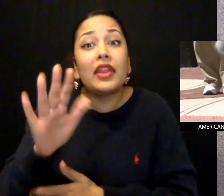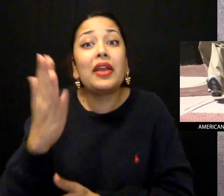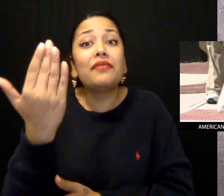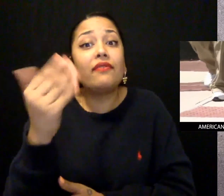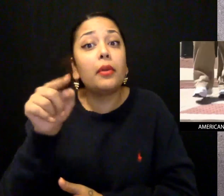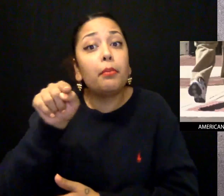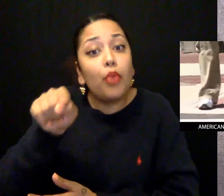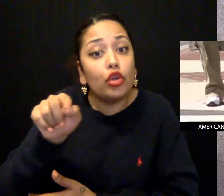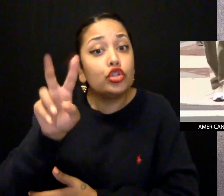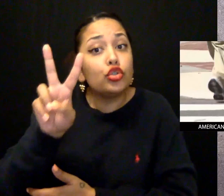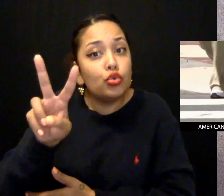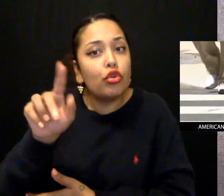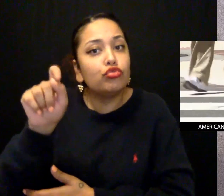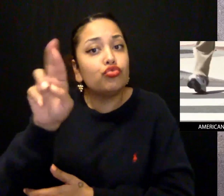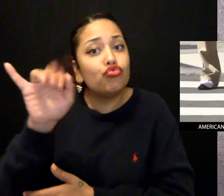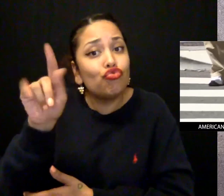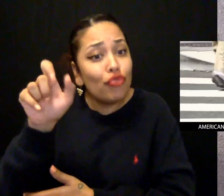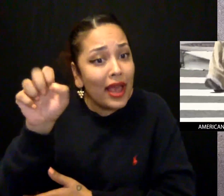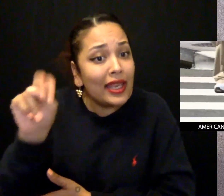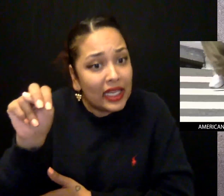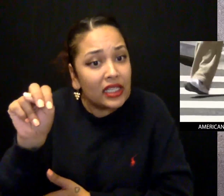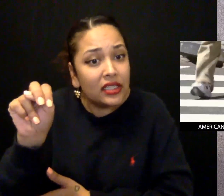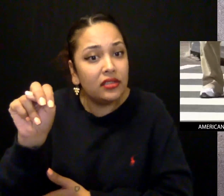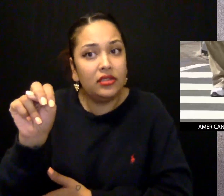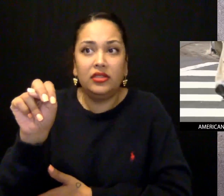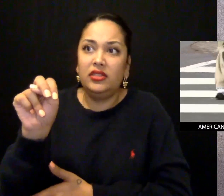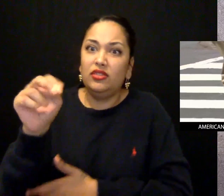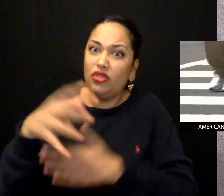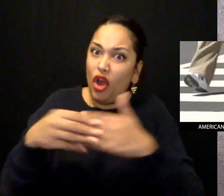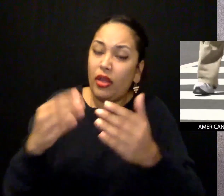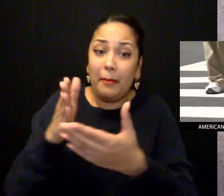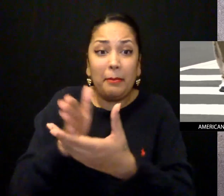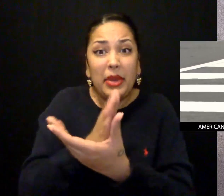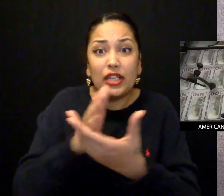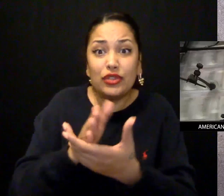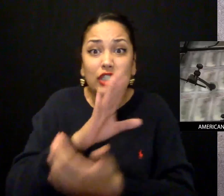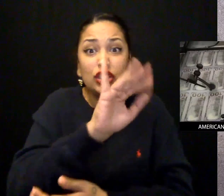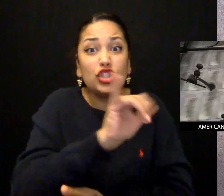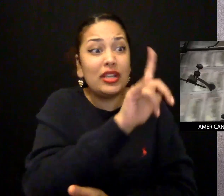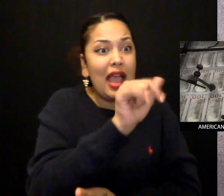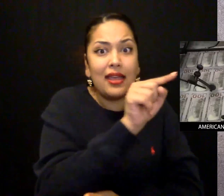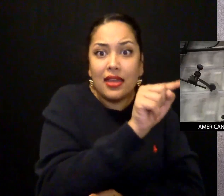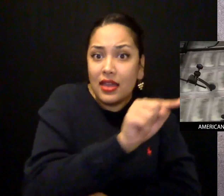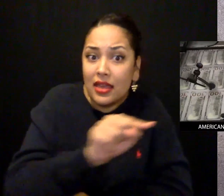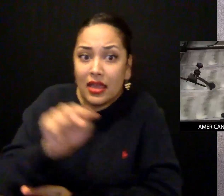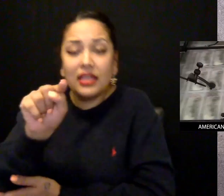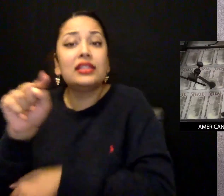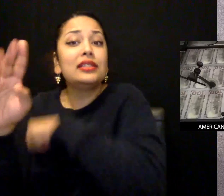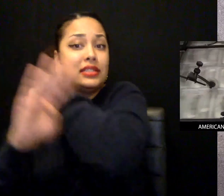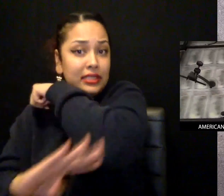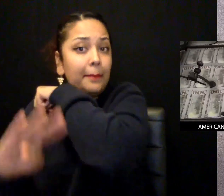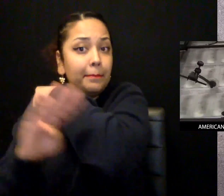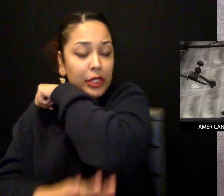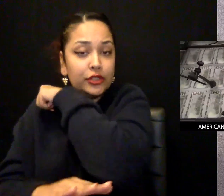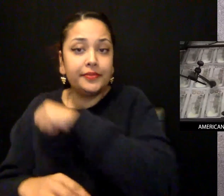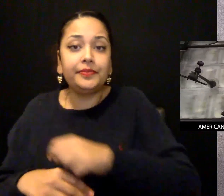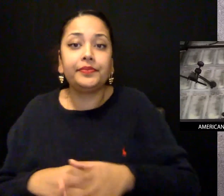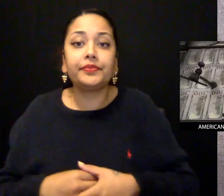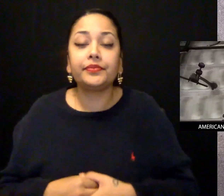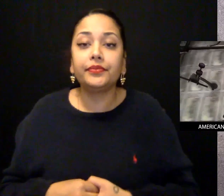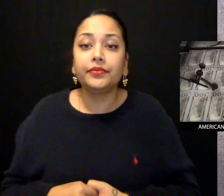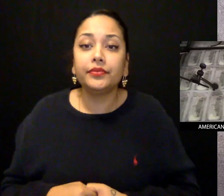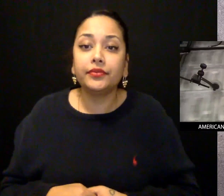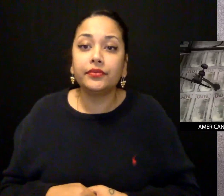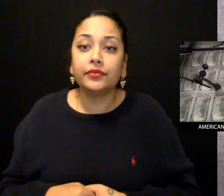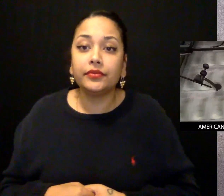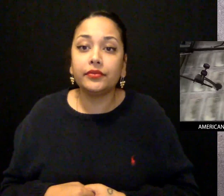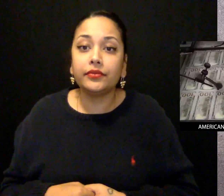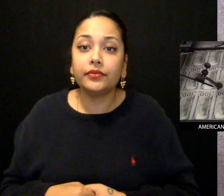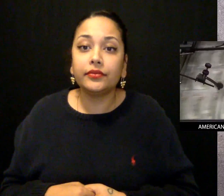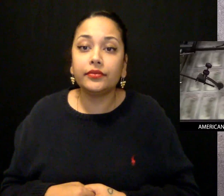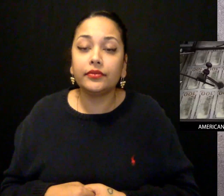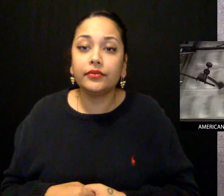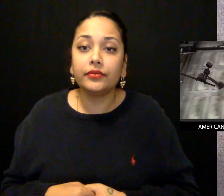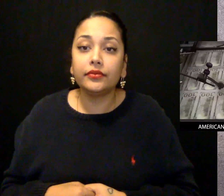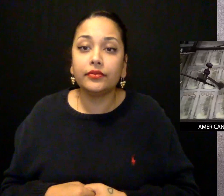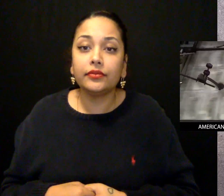to the tune of roughly $15.2 trillion between January and September